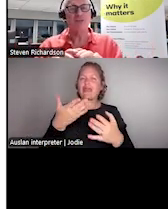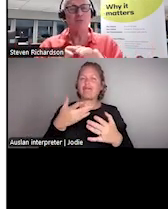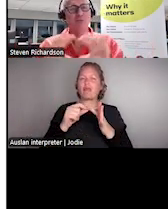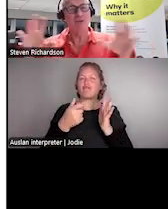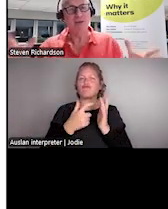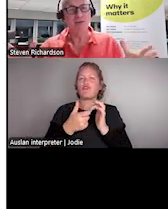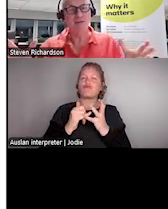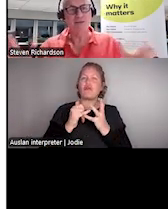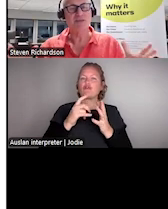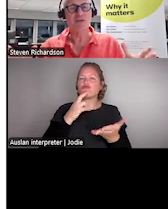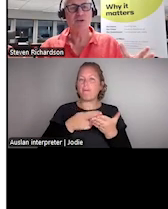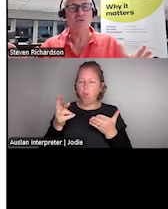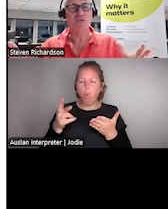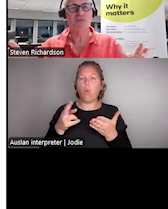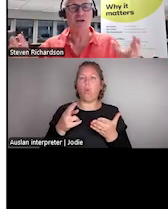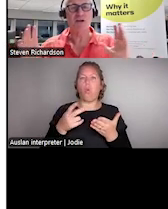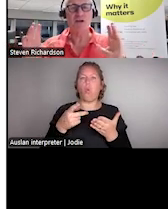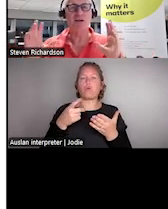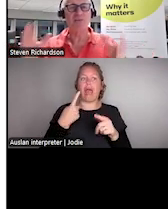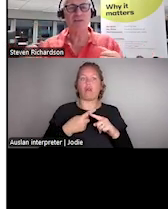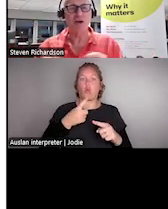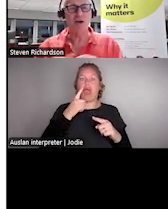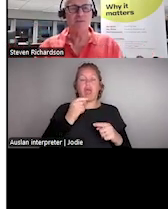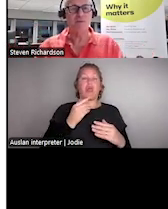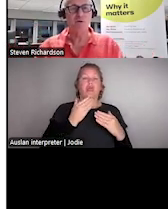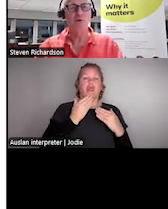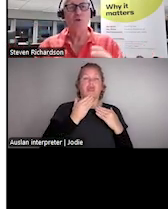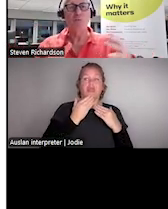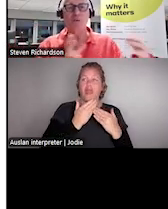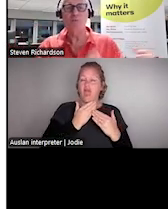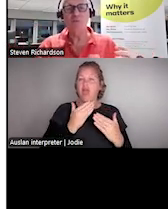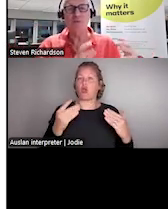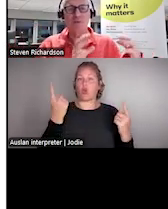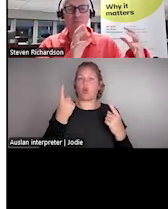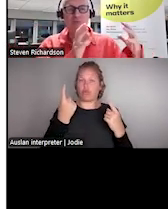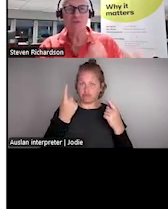that you will thank existing donors at the time as well, or people that you have been able to